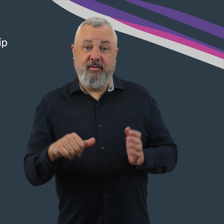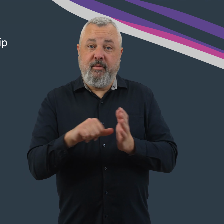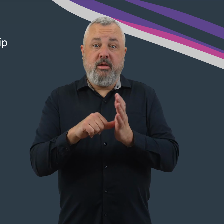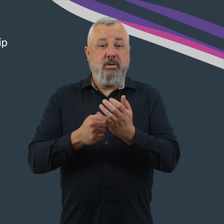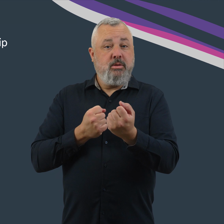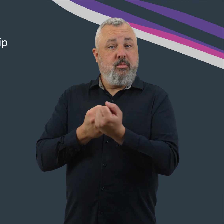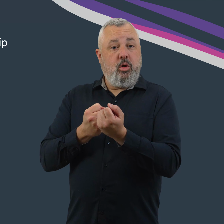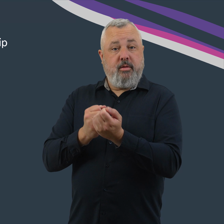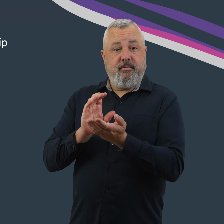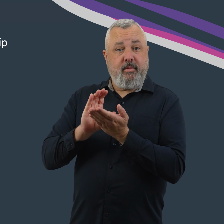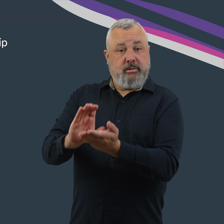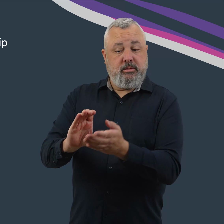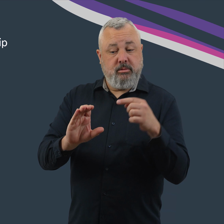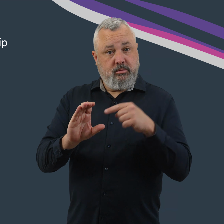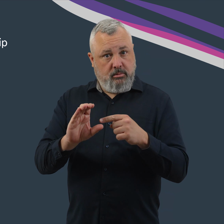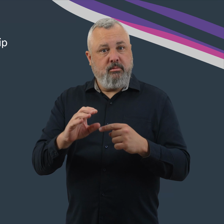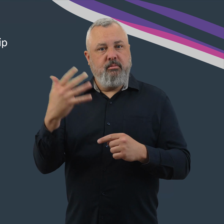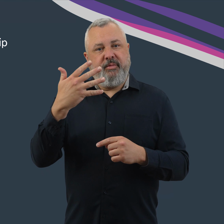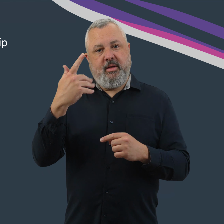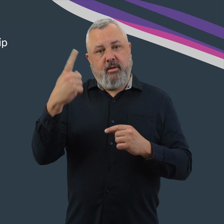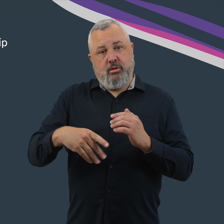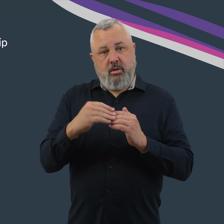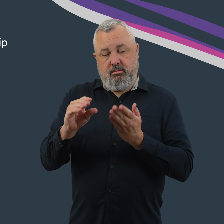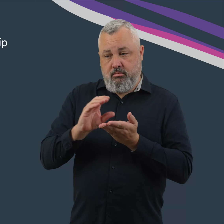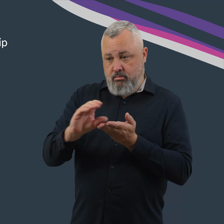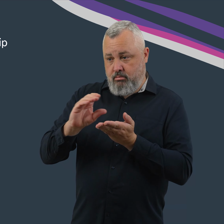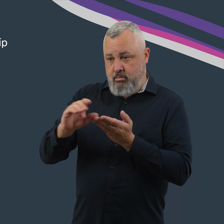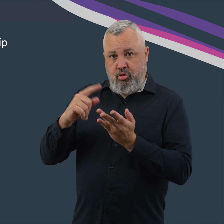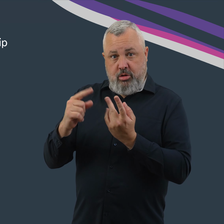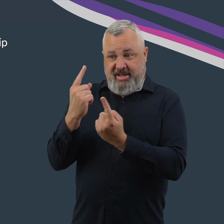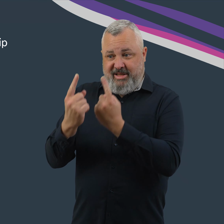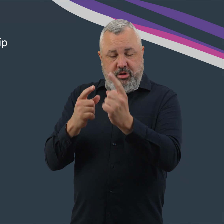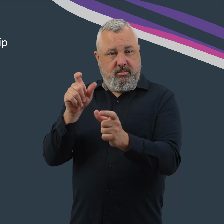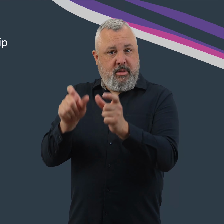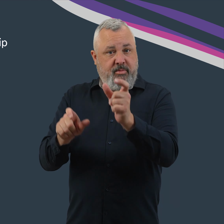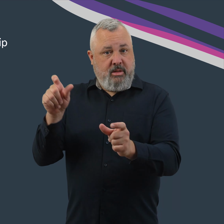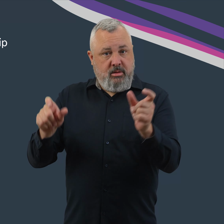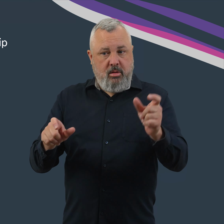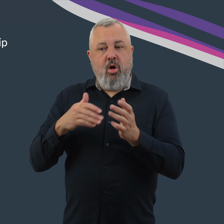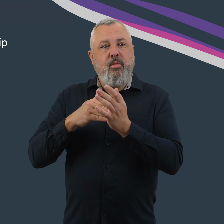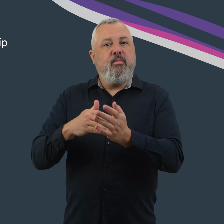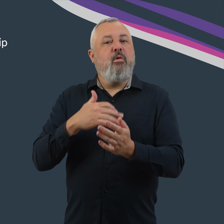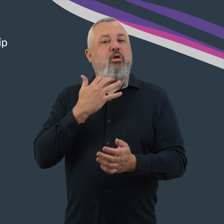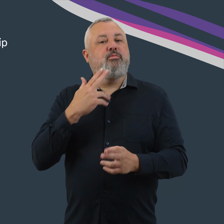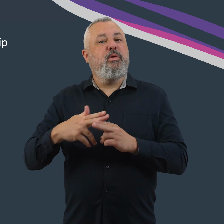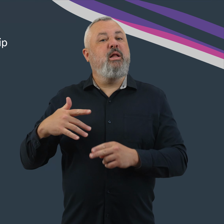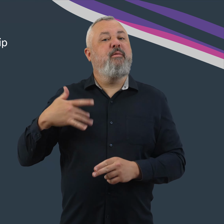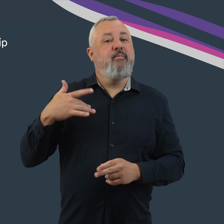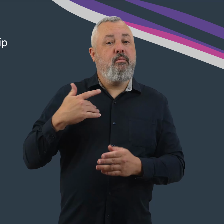Financial Support Funding $15,000 is provided to program participants to assist with cost-of-living expenses,